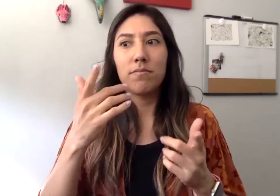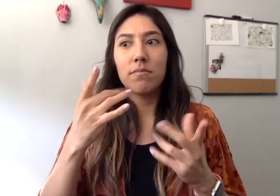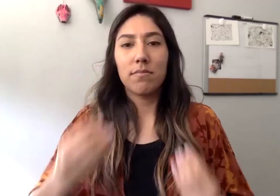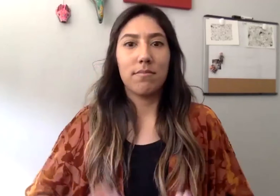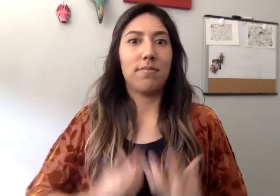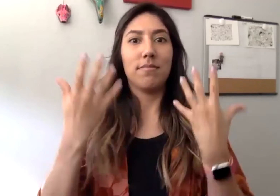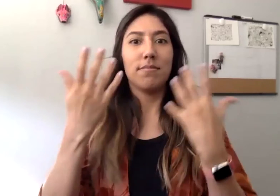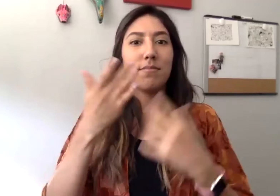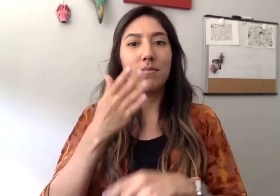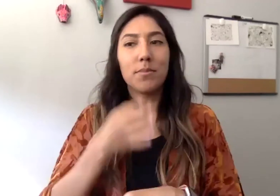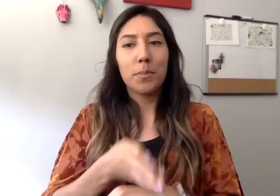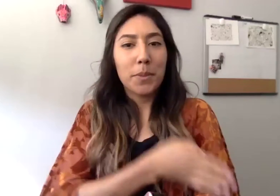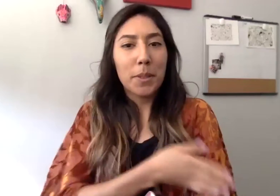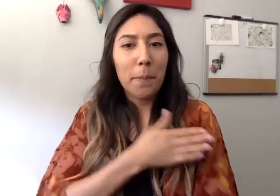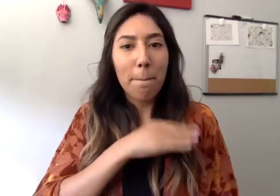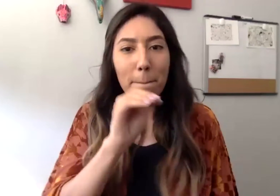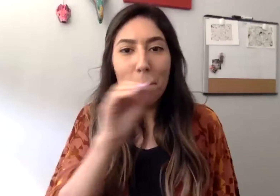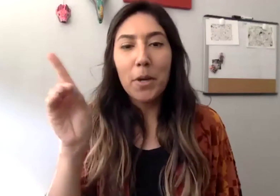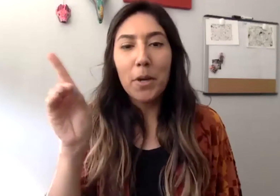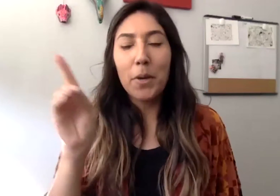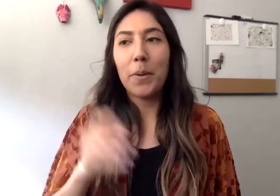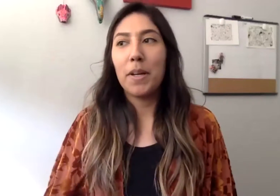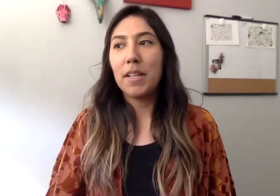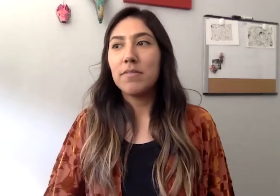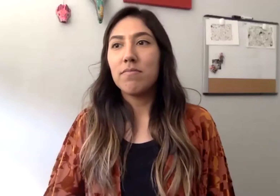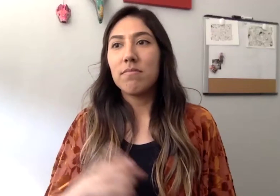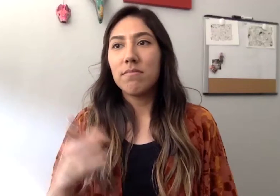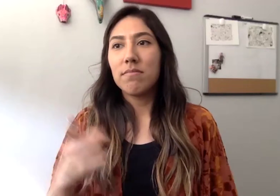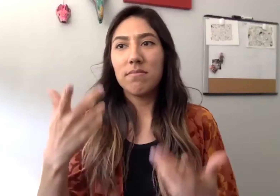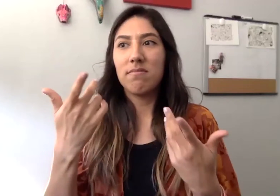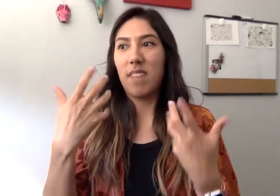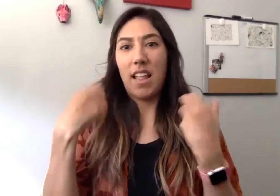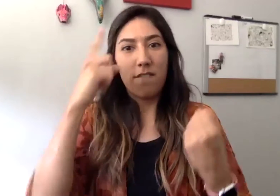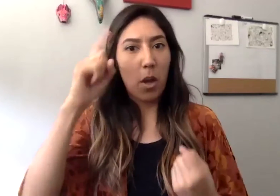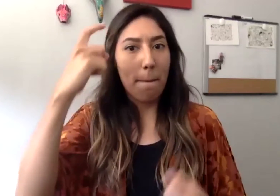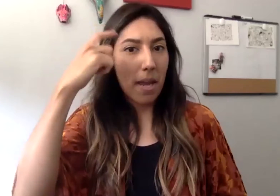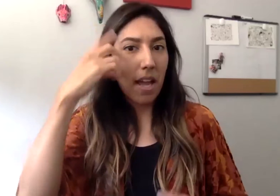Nature helps to improve my mood and it proves to be beneficial to my mental and